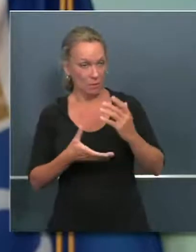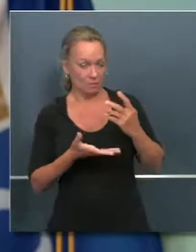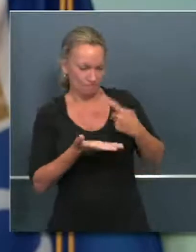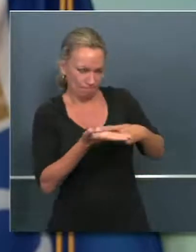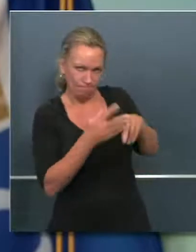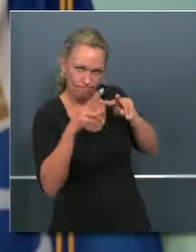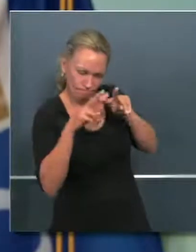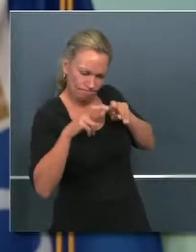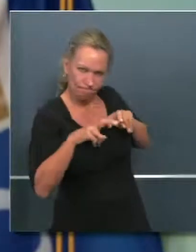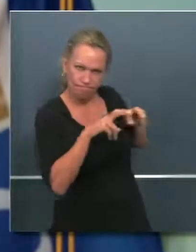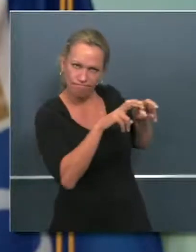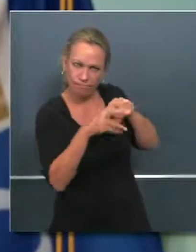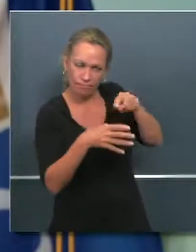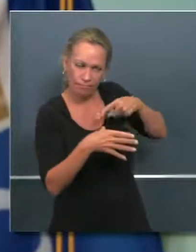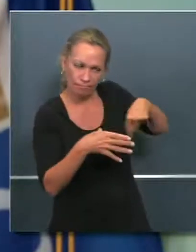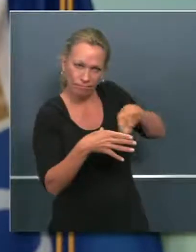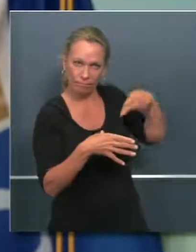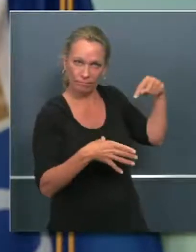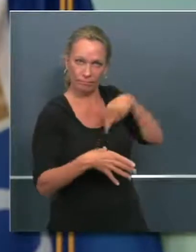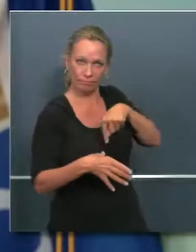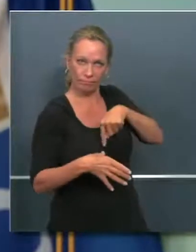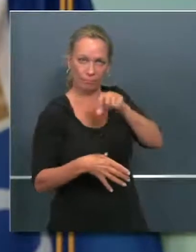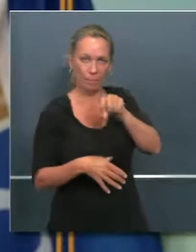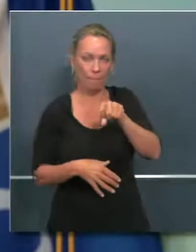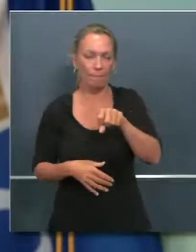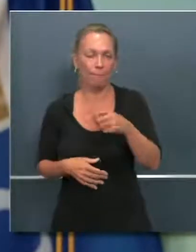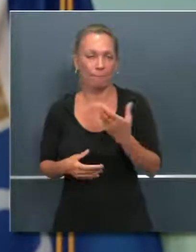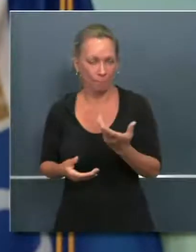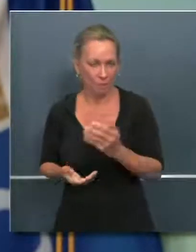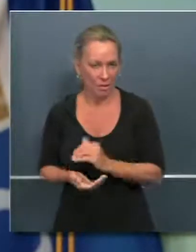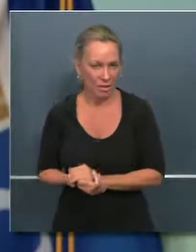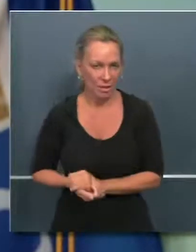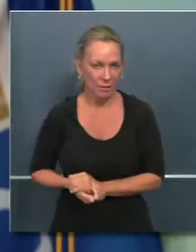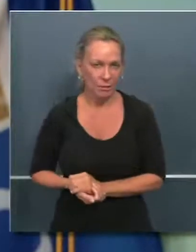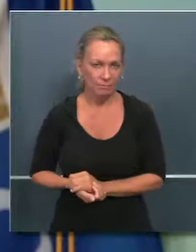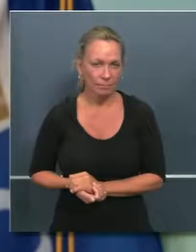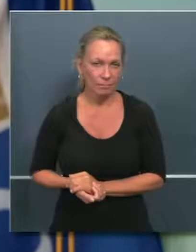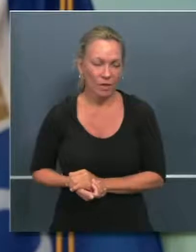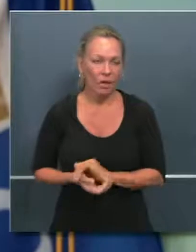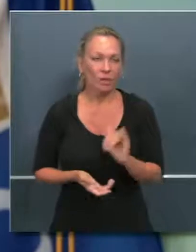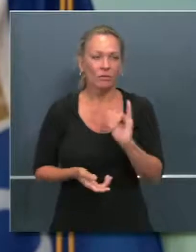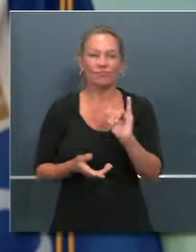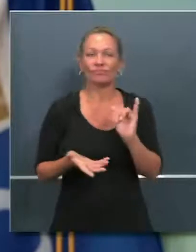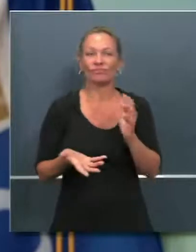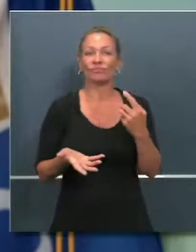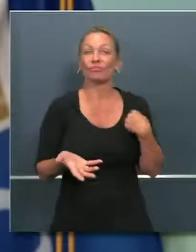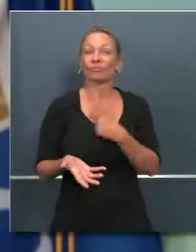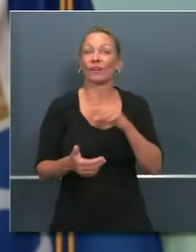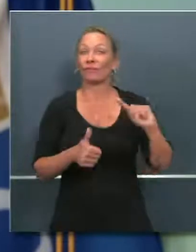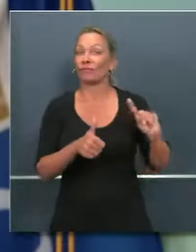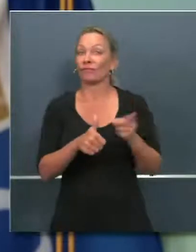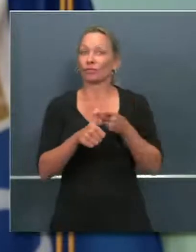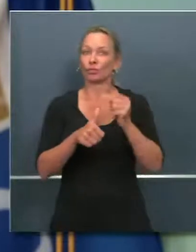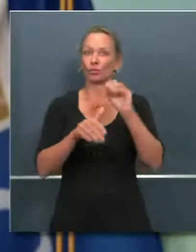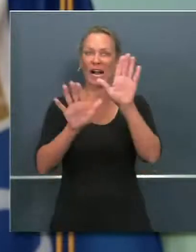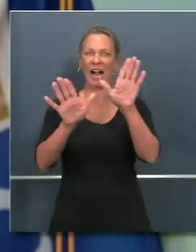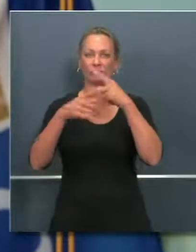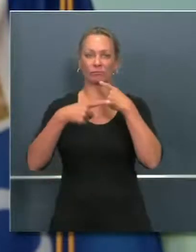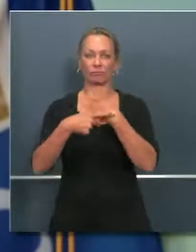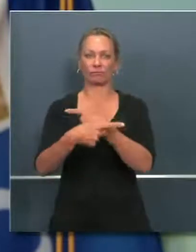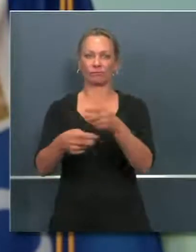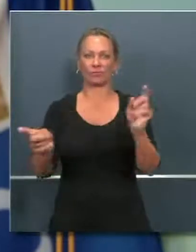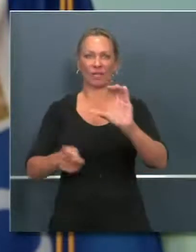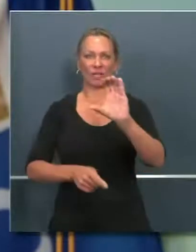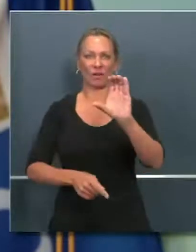time was on our radar screen for many many weeks before in fact it became a framework of reference